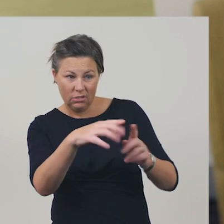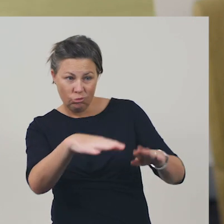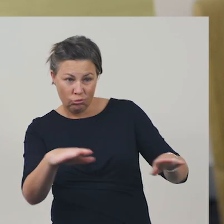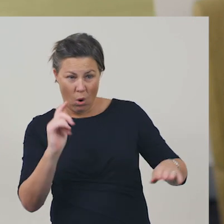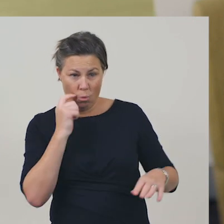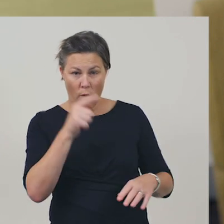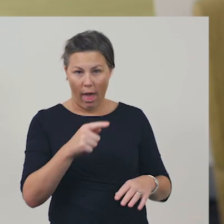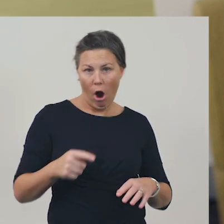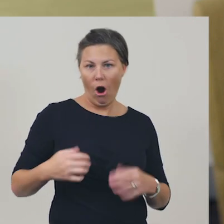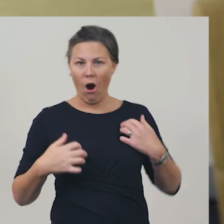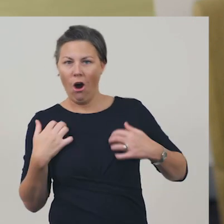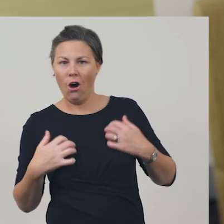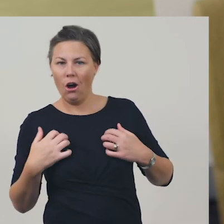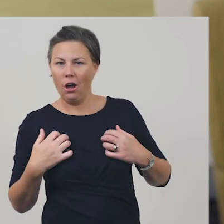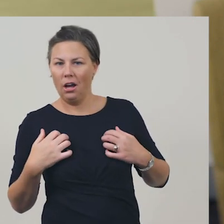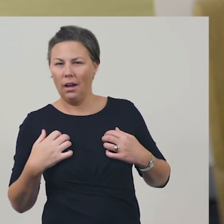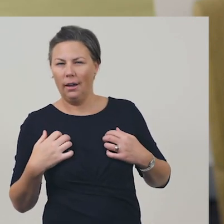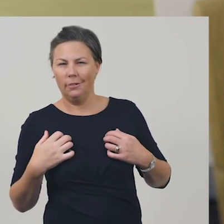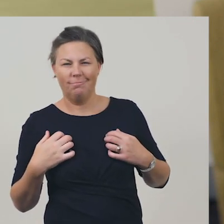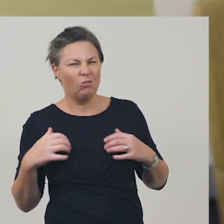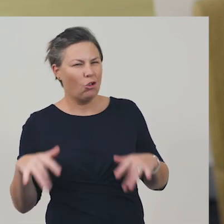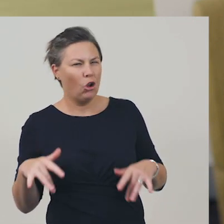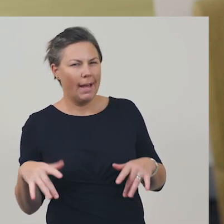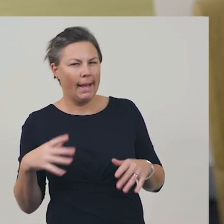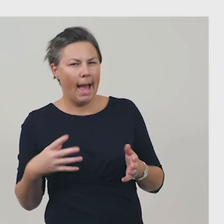We could also use exaggeration. For example,